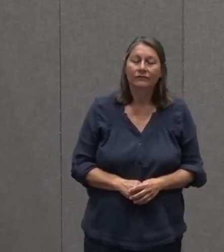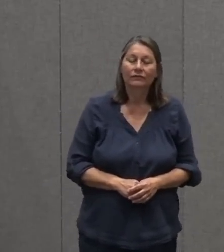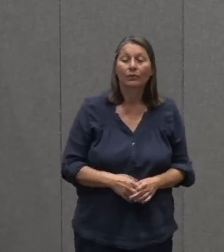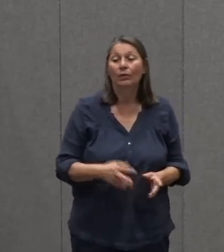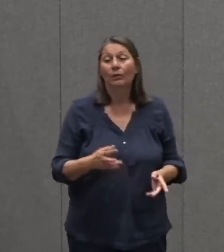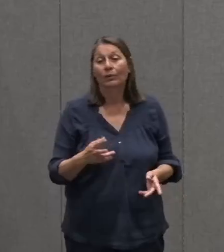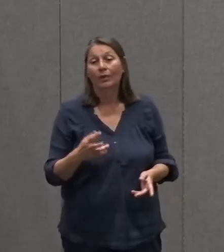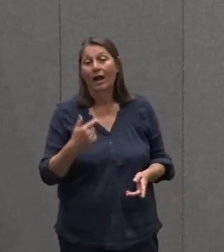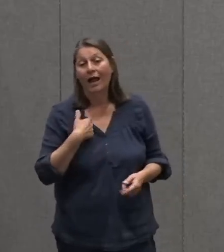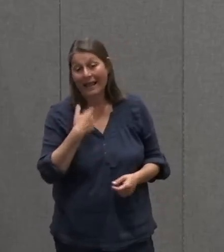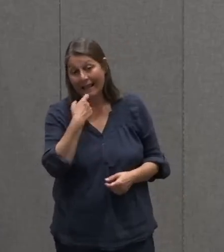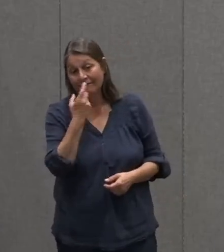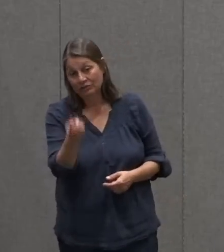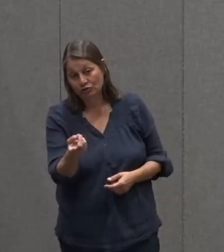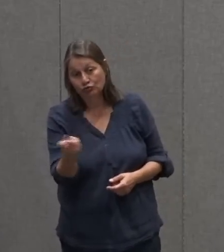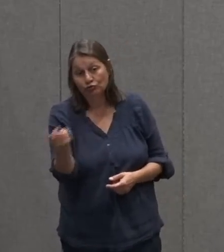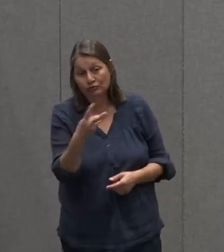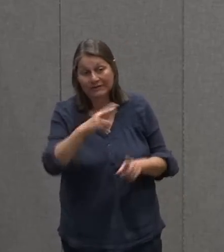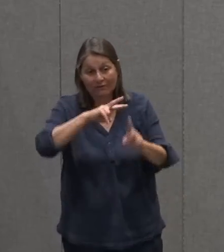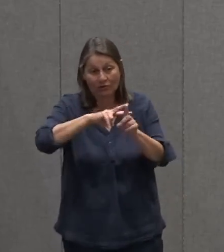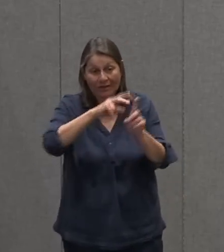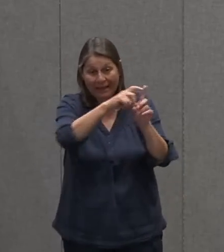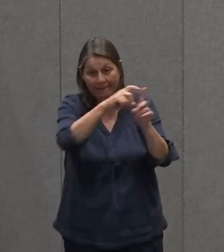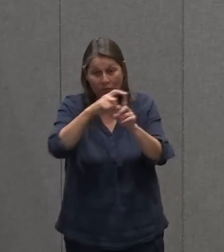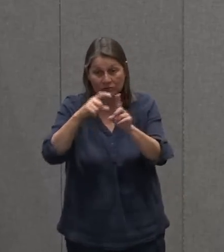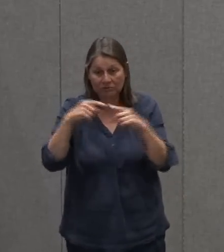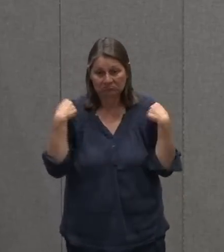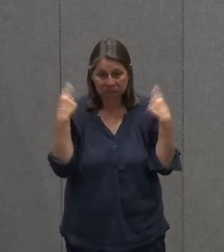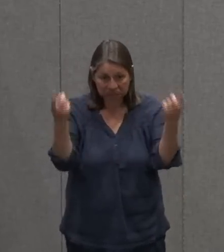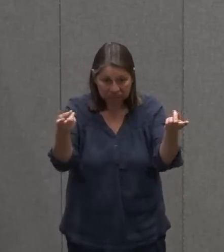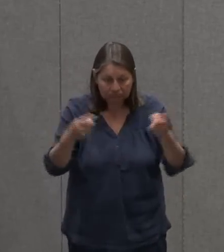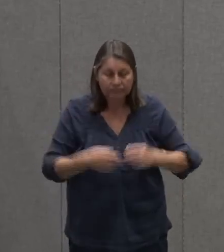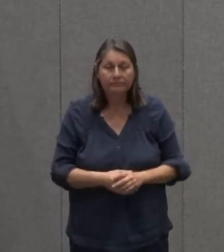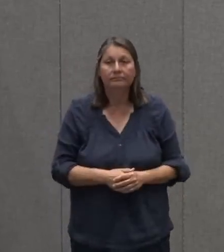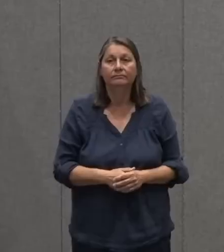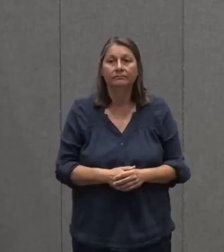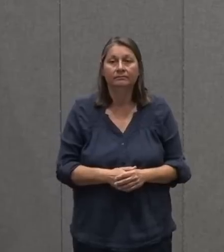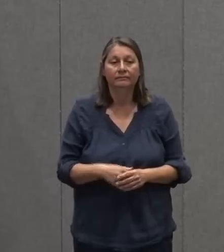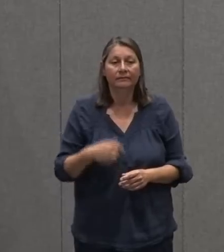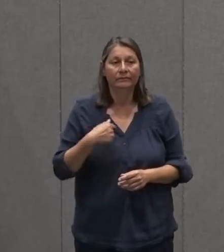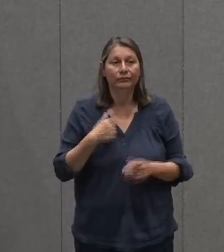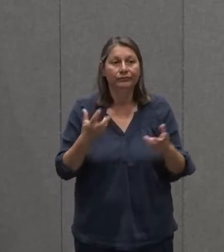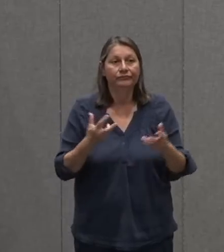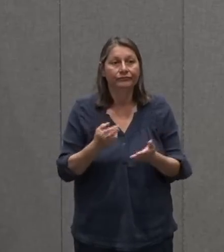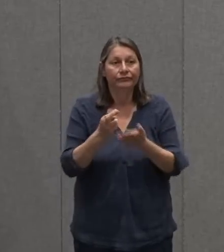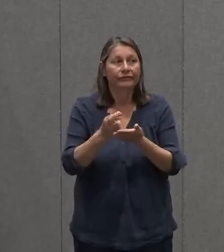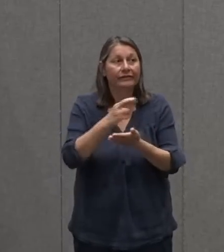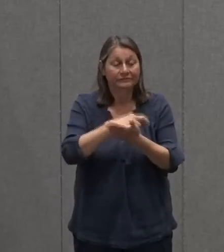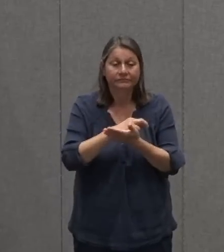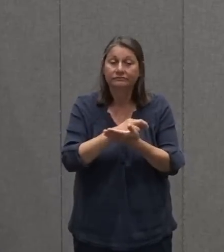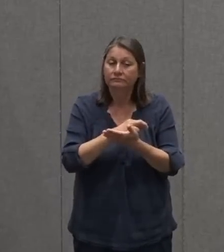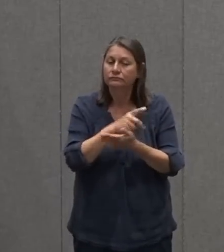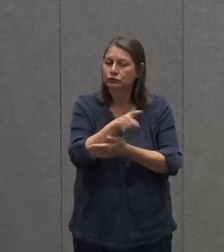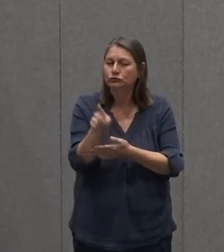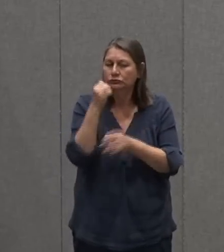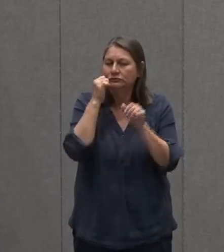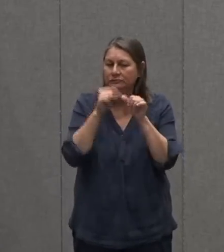that I wanted to just go back over and make sure that you're, just make sure that you remember what they were.